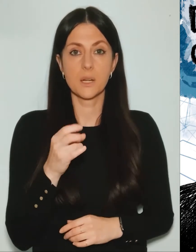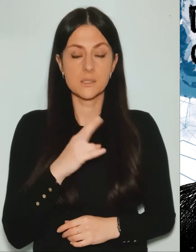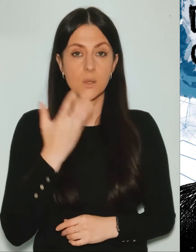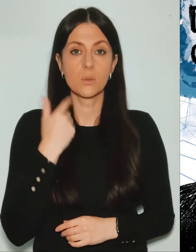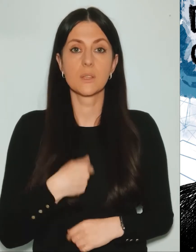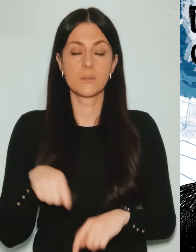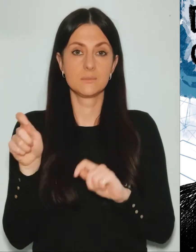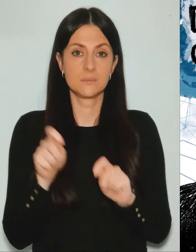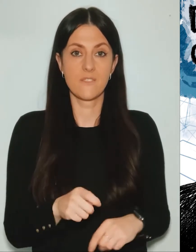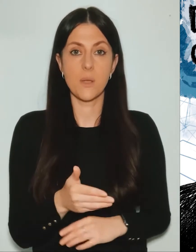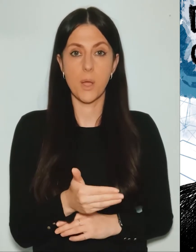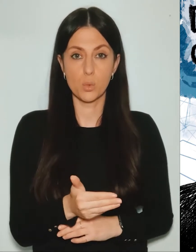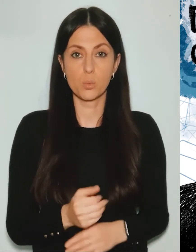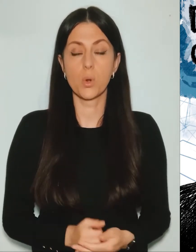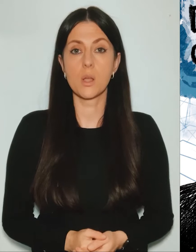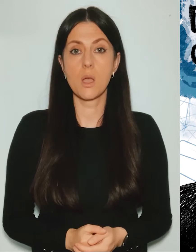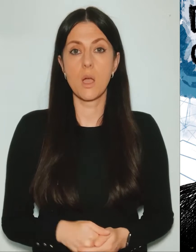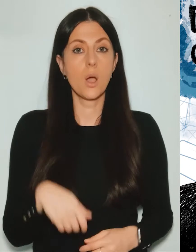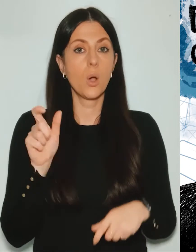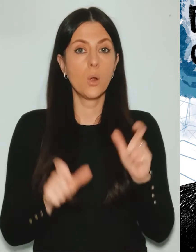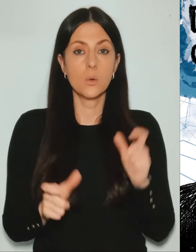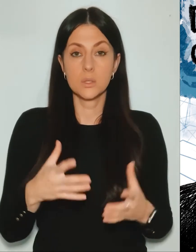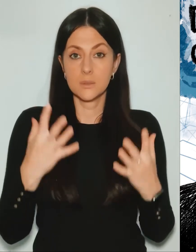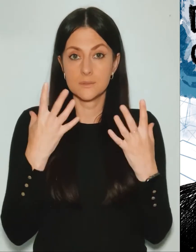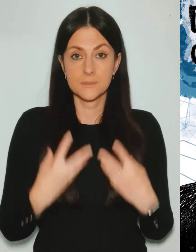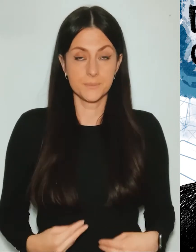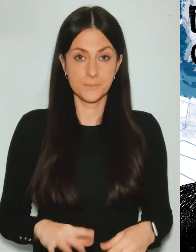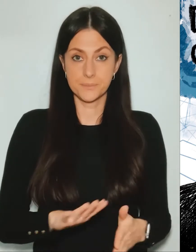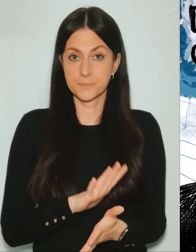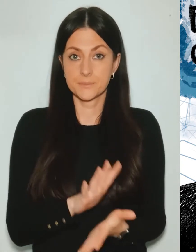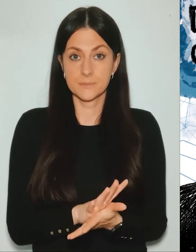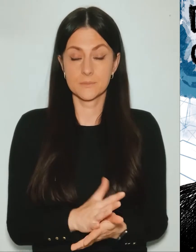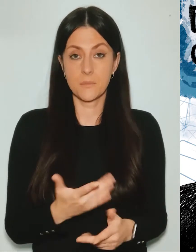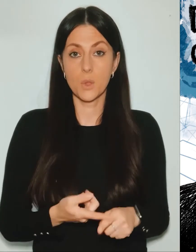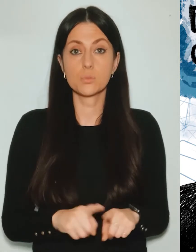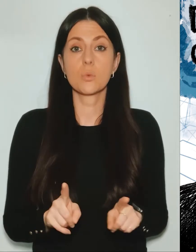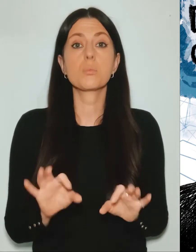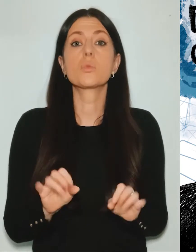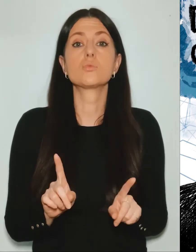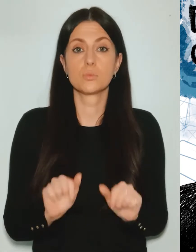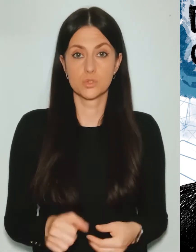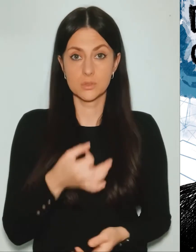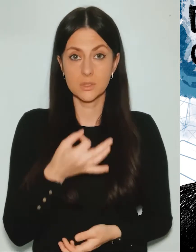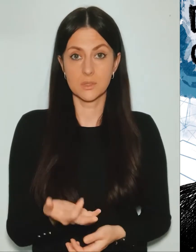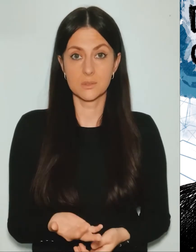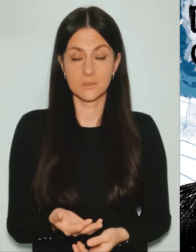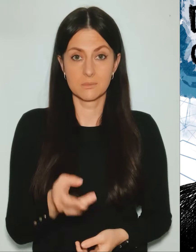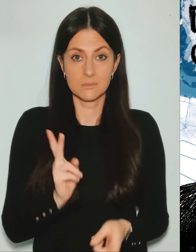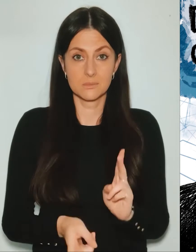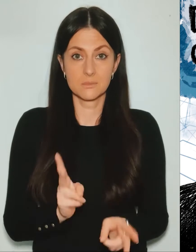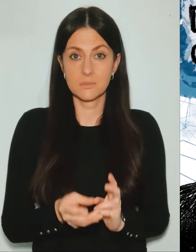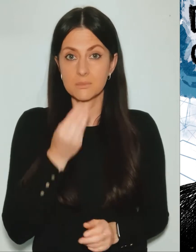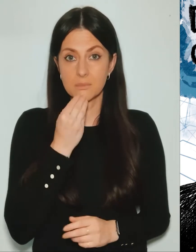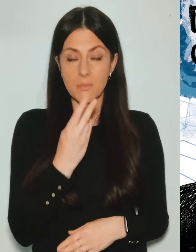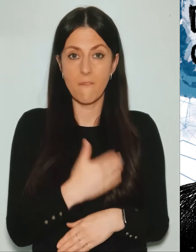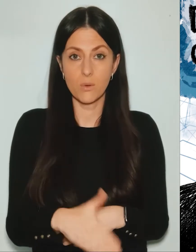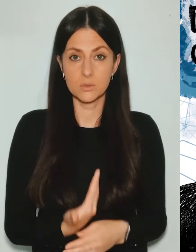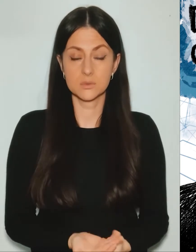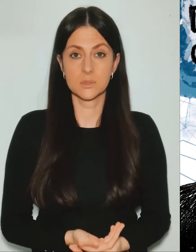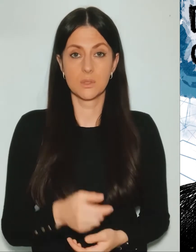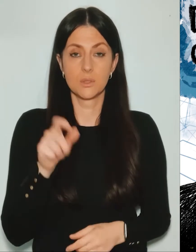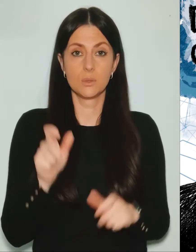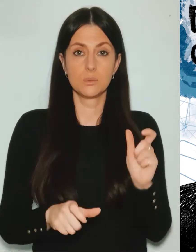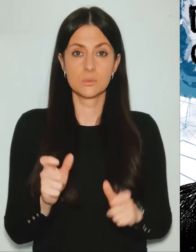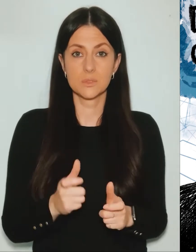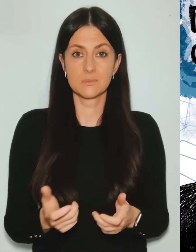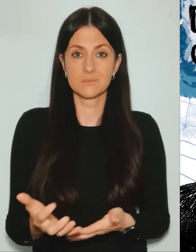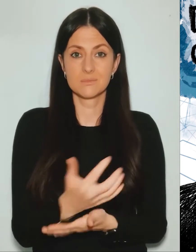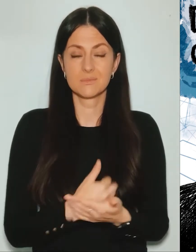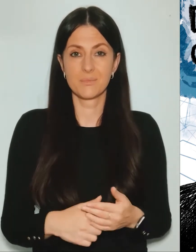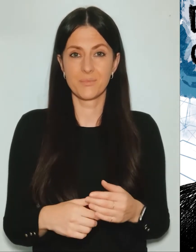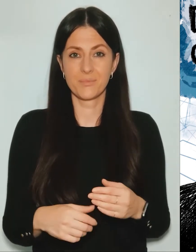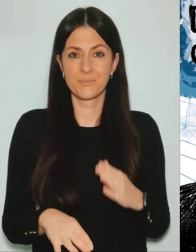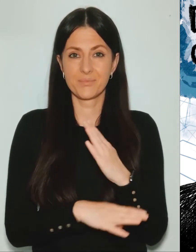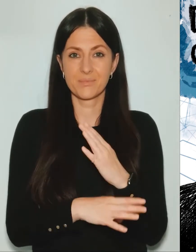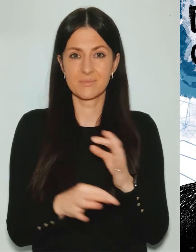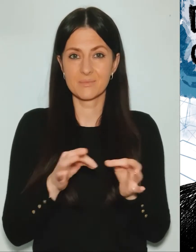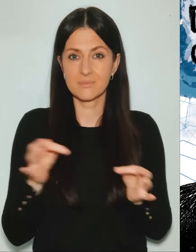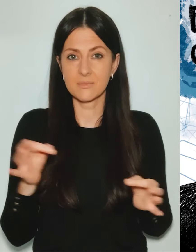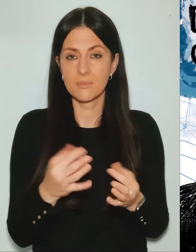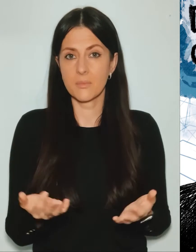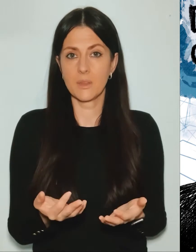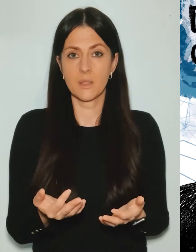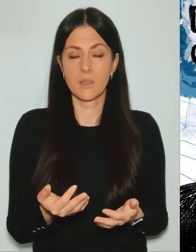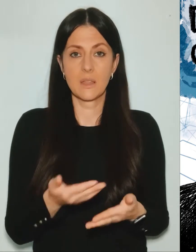people are all very dirty, because what can be said, if they cook food outside, they collect branches, there is no water to wash something... well, anyway!